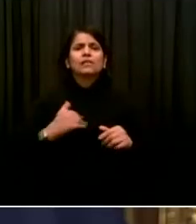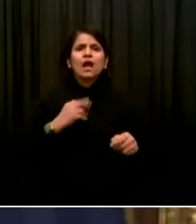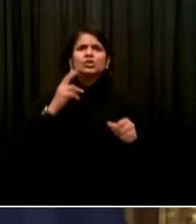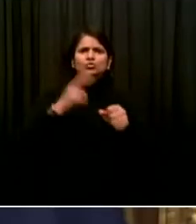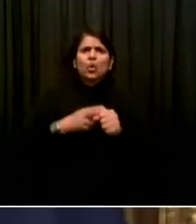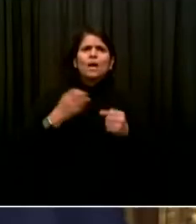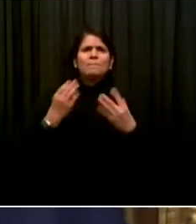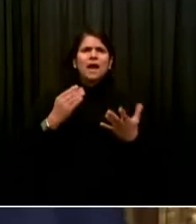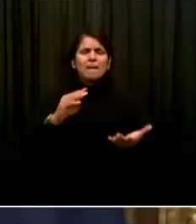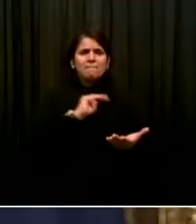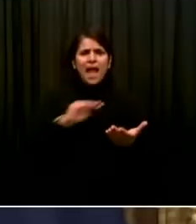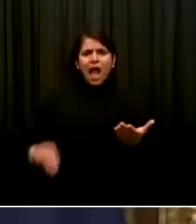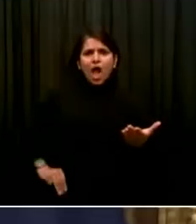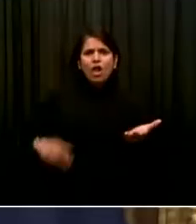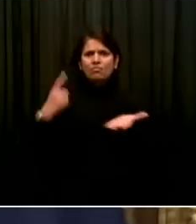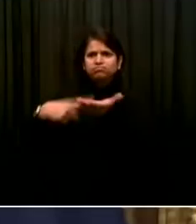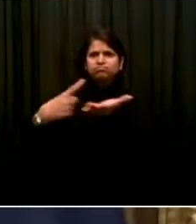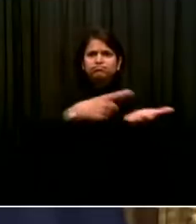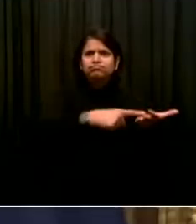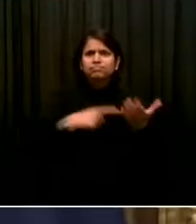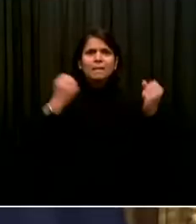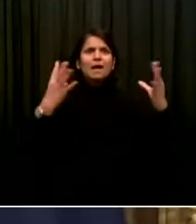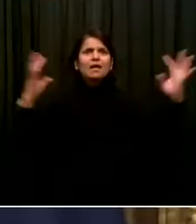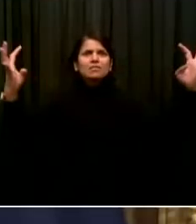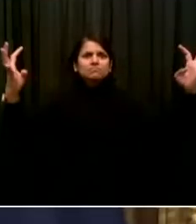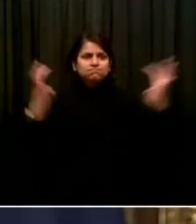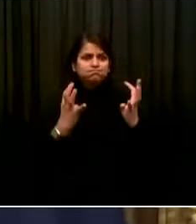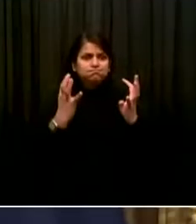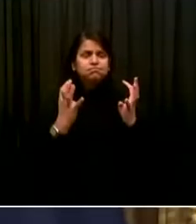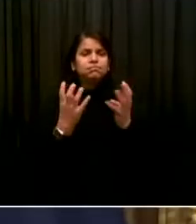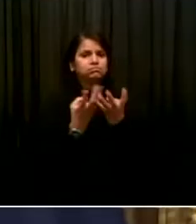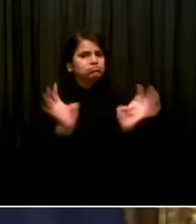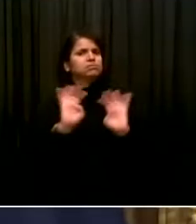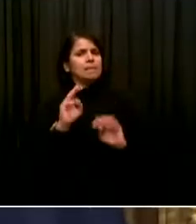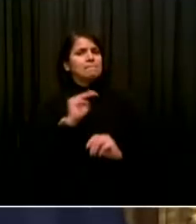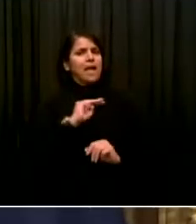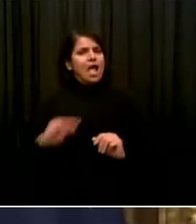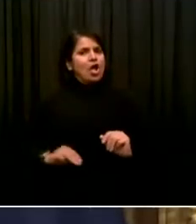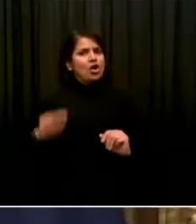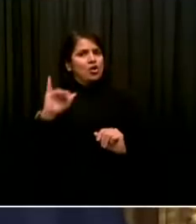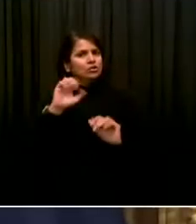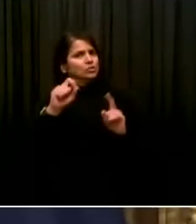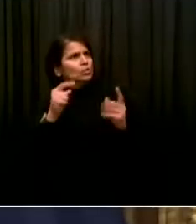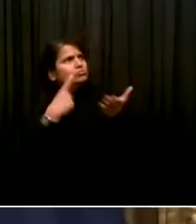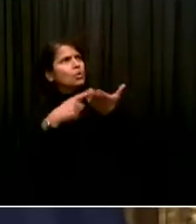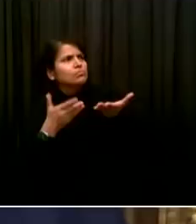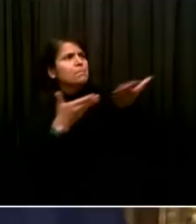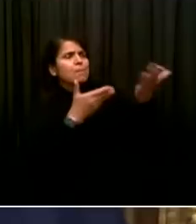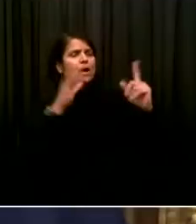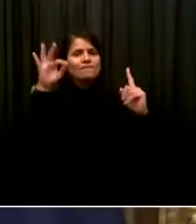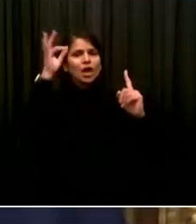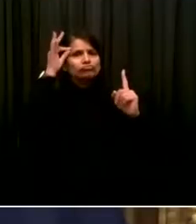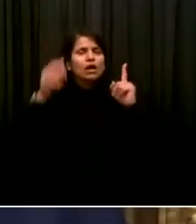TO BE A MEMBER OF E THMAYORS ALLINACE FOR ILLEGAL GUNS AND WE MUST WORK TOGETHER BUT NEW